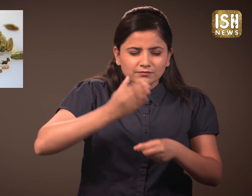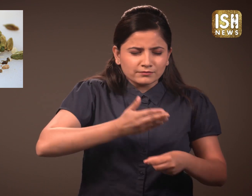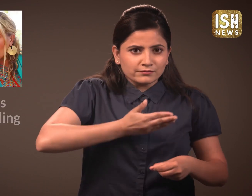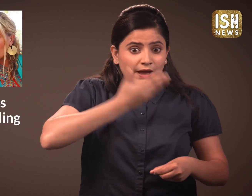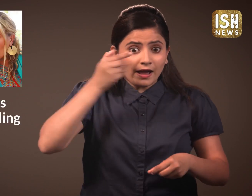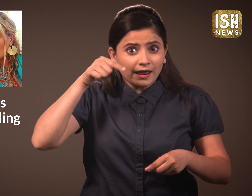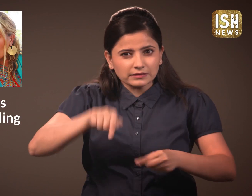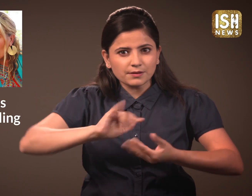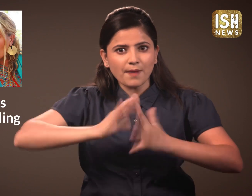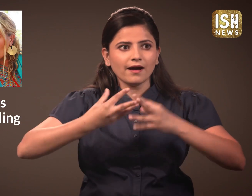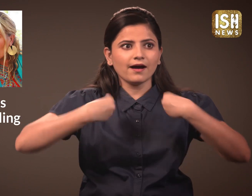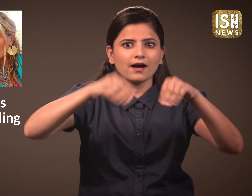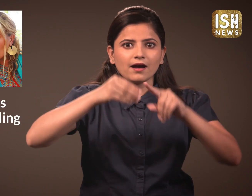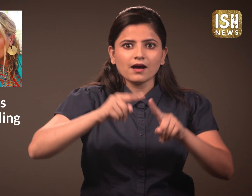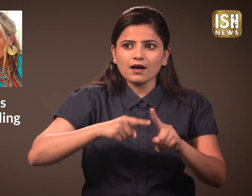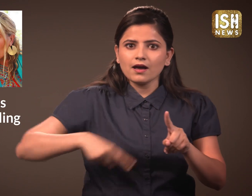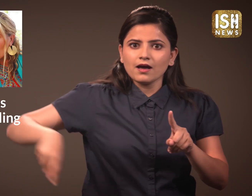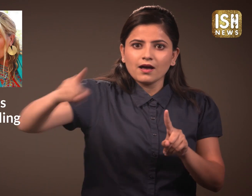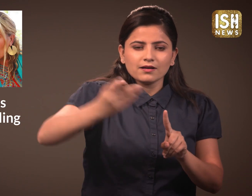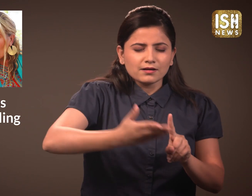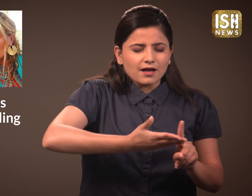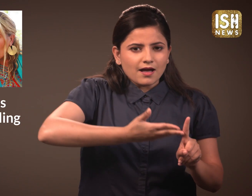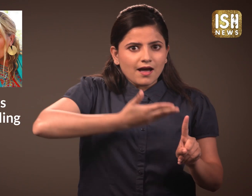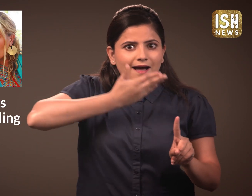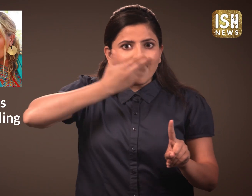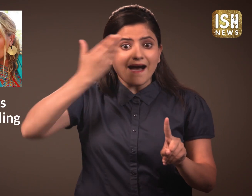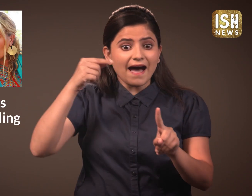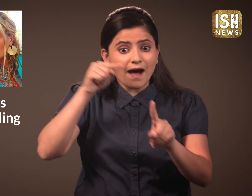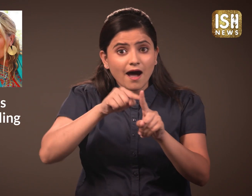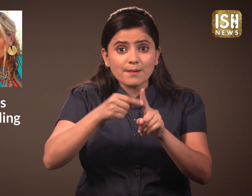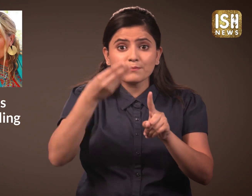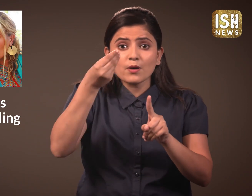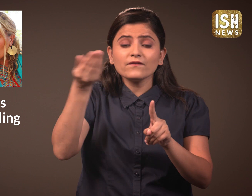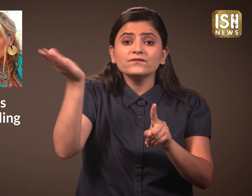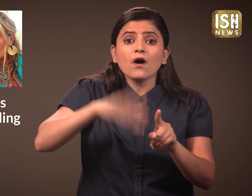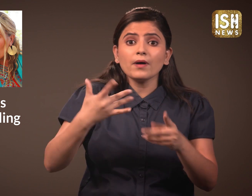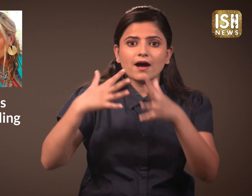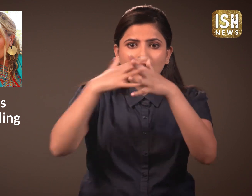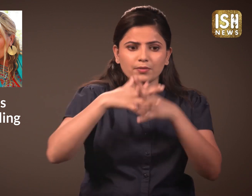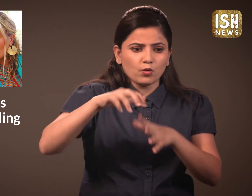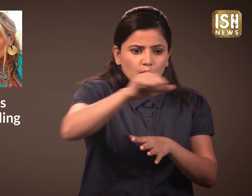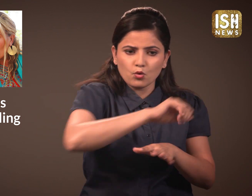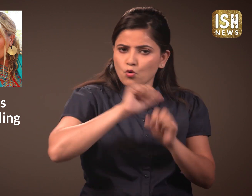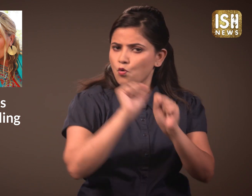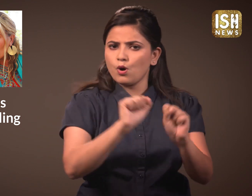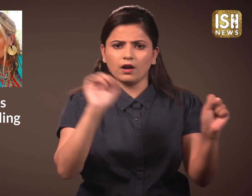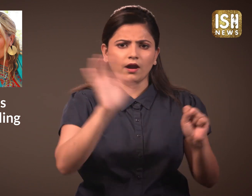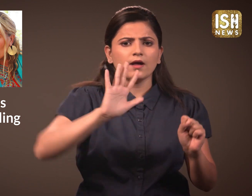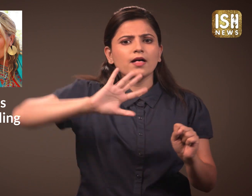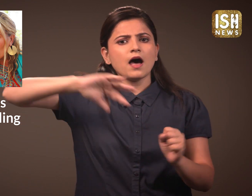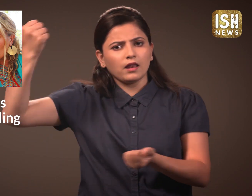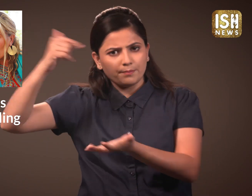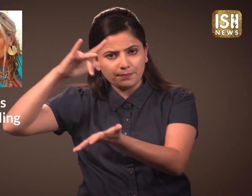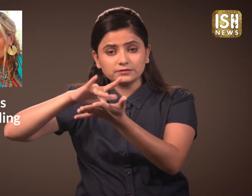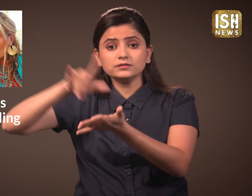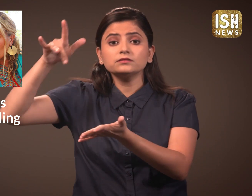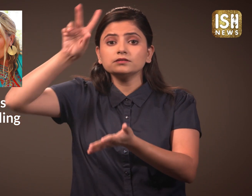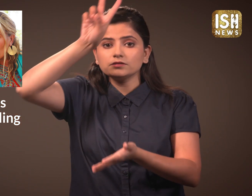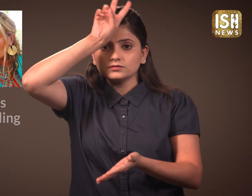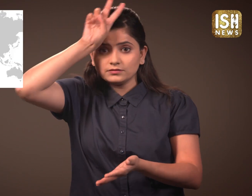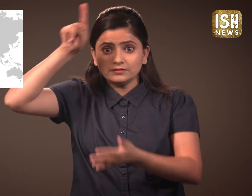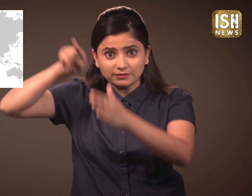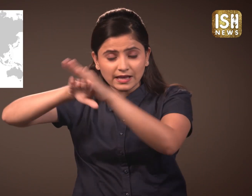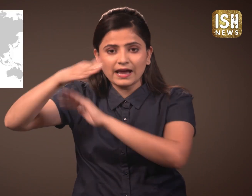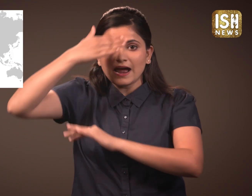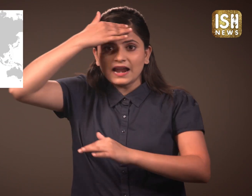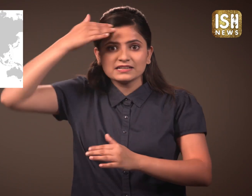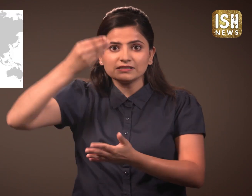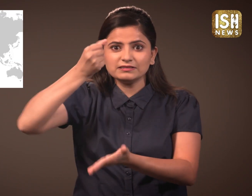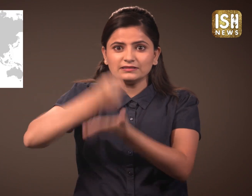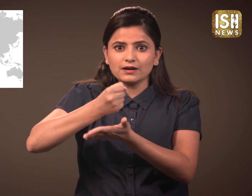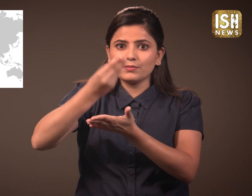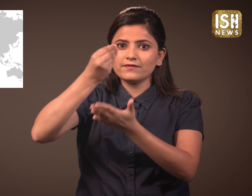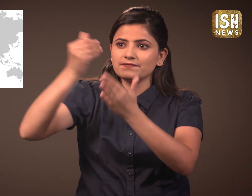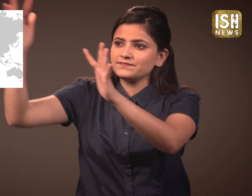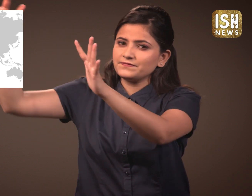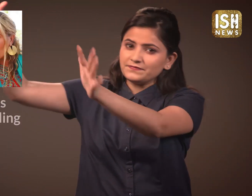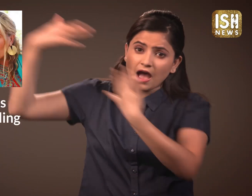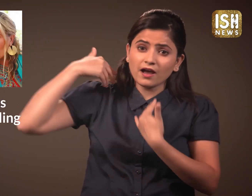The tea she sold was very aromatic and the ginger powder was not from the USA it was imported from Peru.